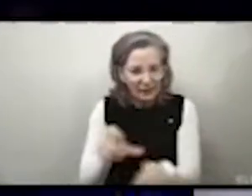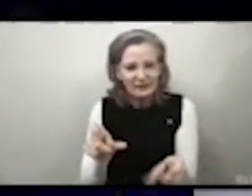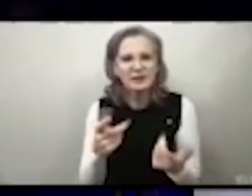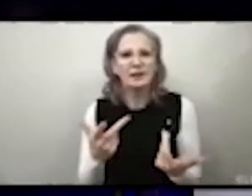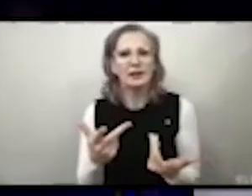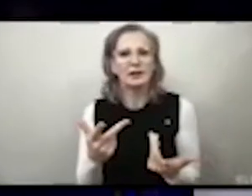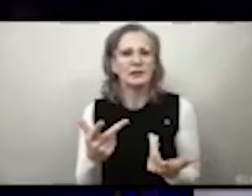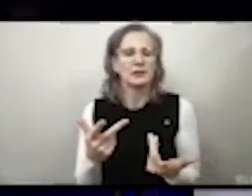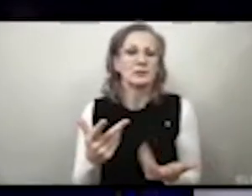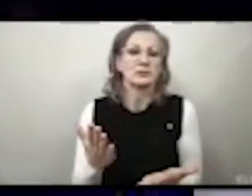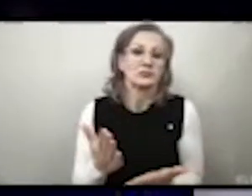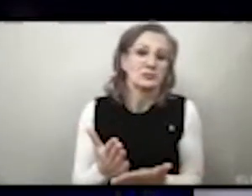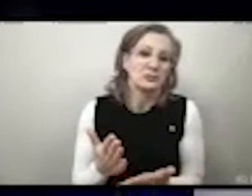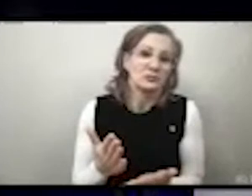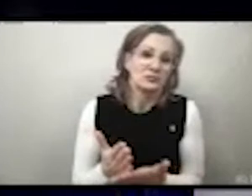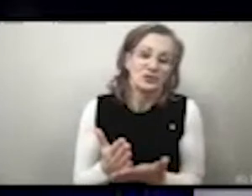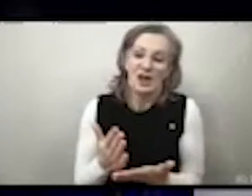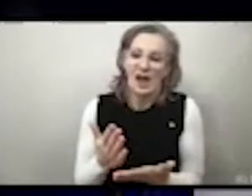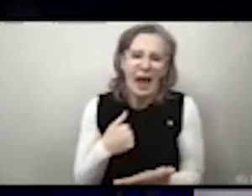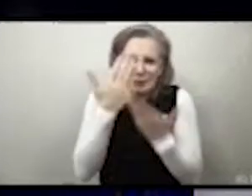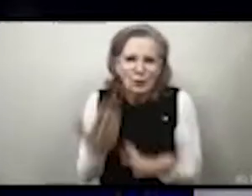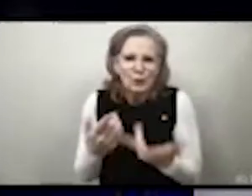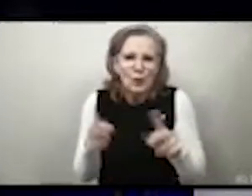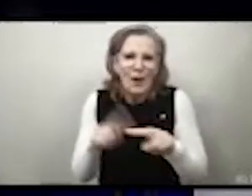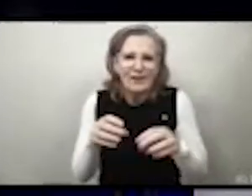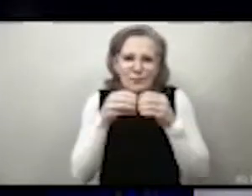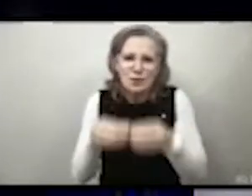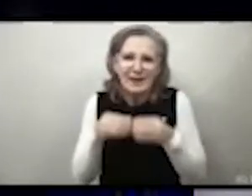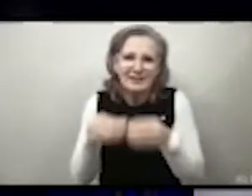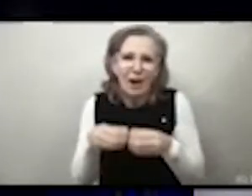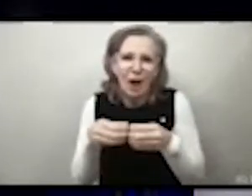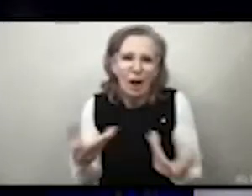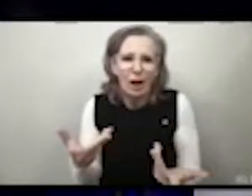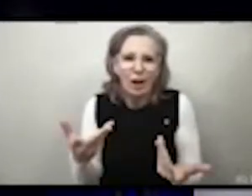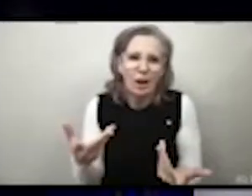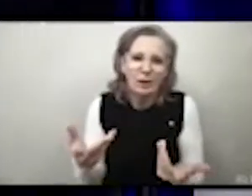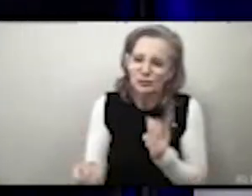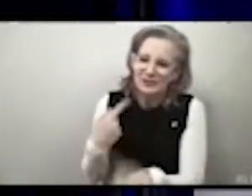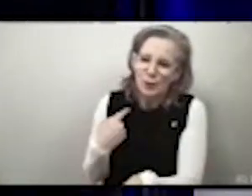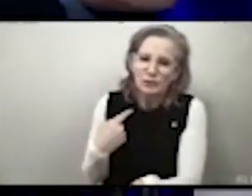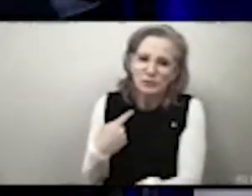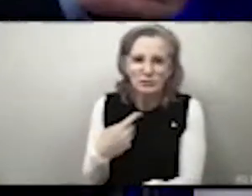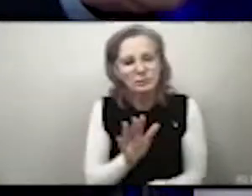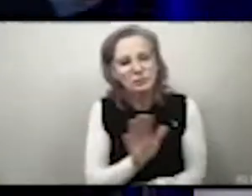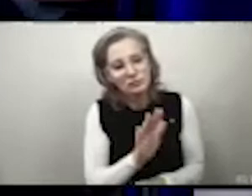a practical, practical enough..., It's a very interesting point about understanding the chronic nature of some of the